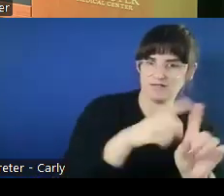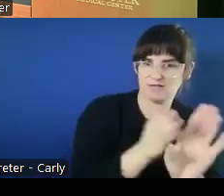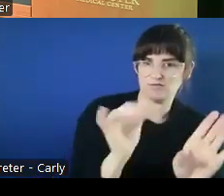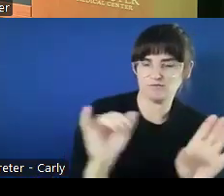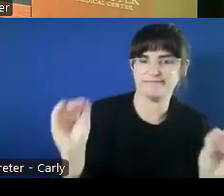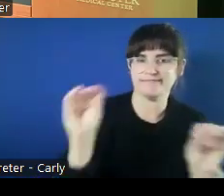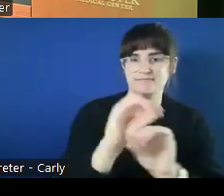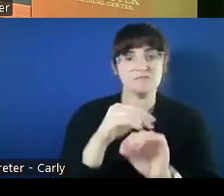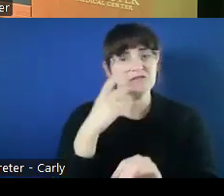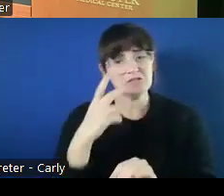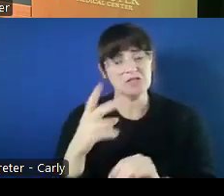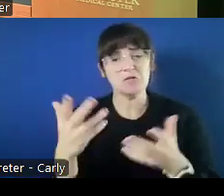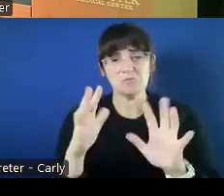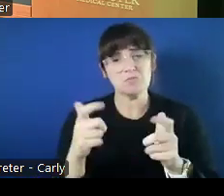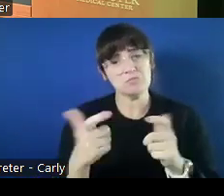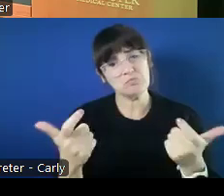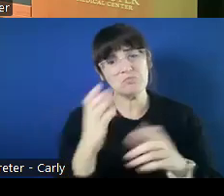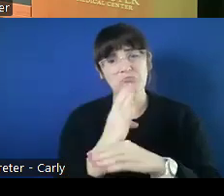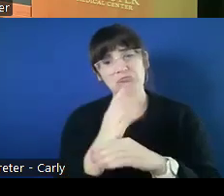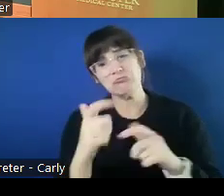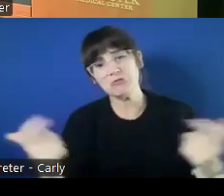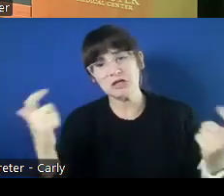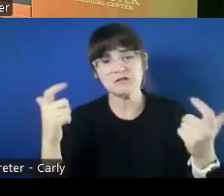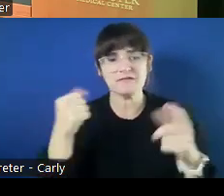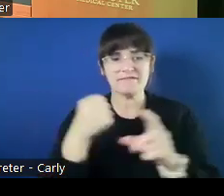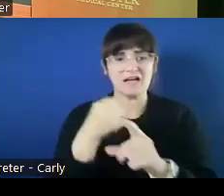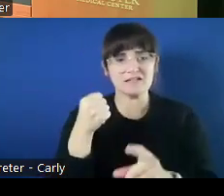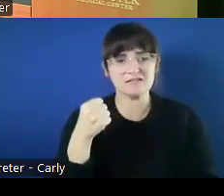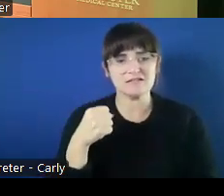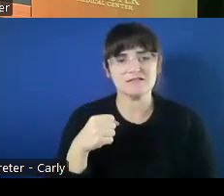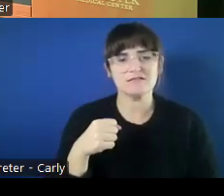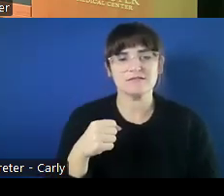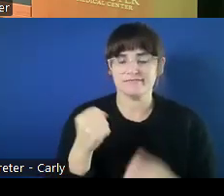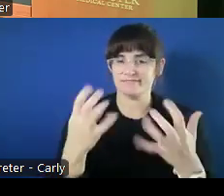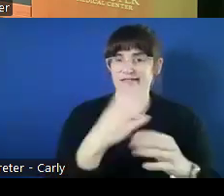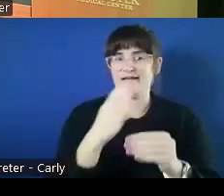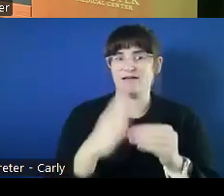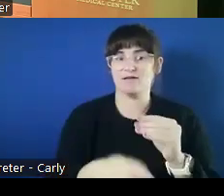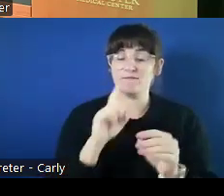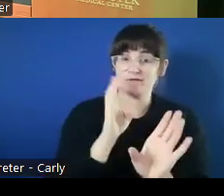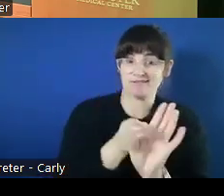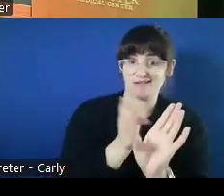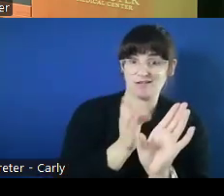effects uh on multiple different outcomes including uh psychological outcomes as well as our